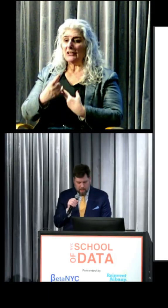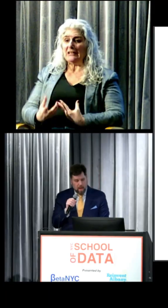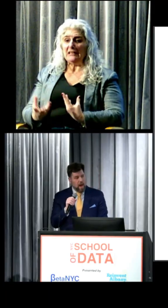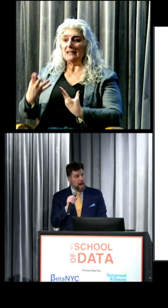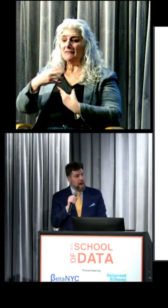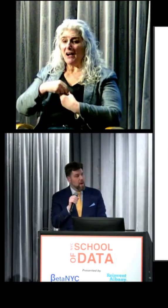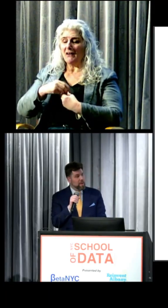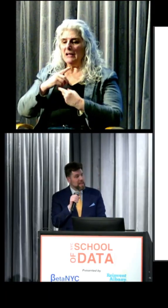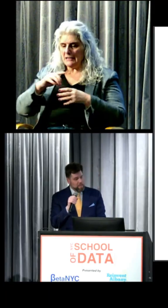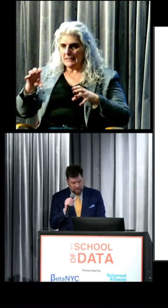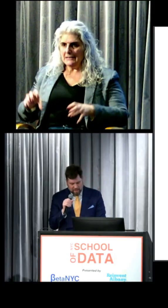as possible.